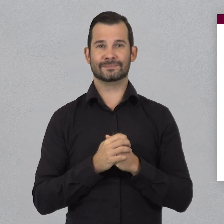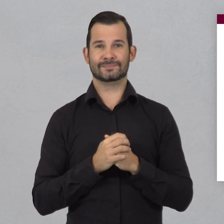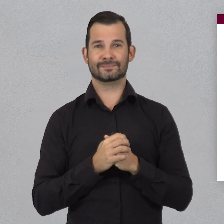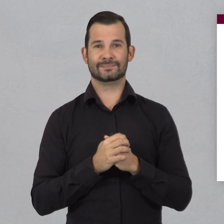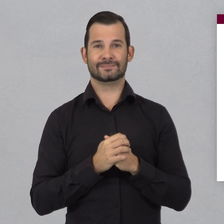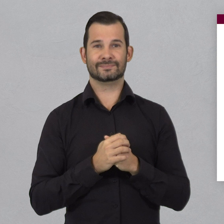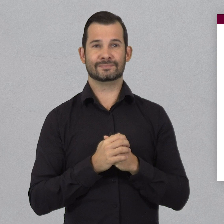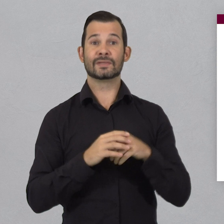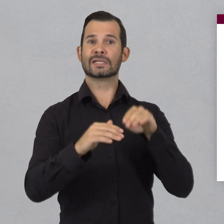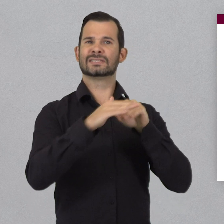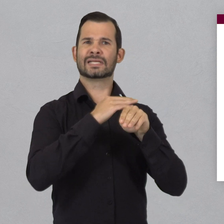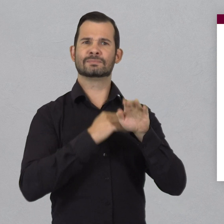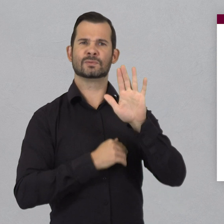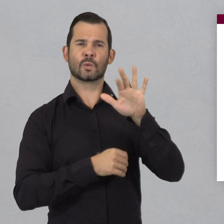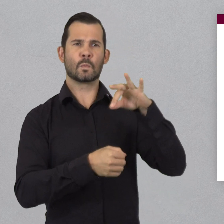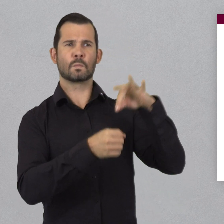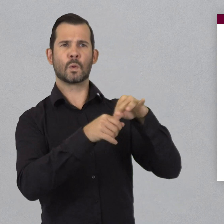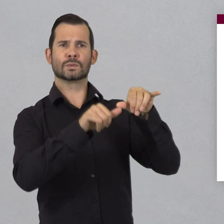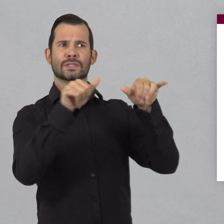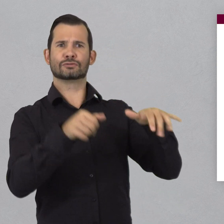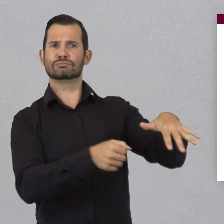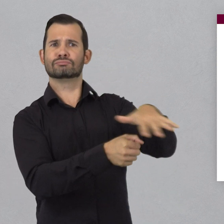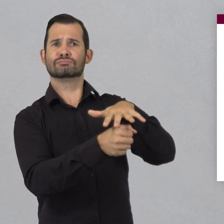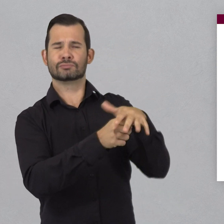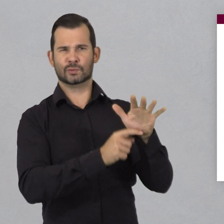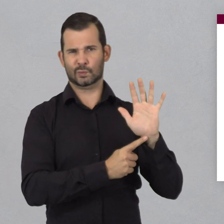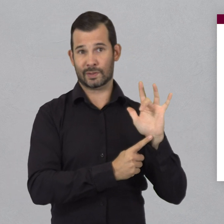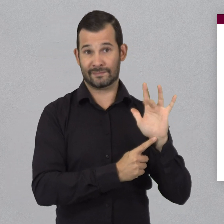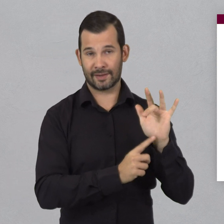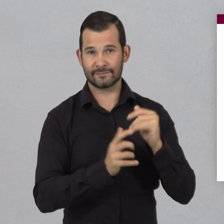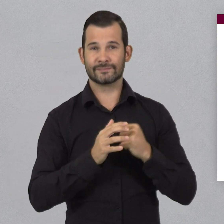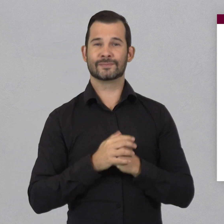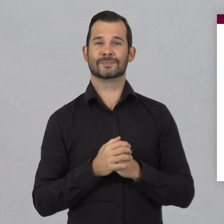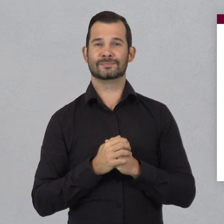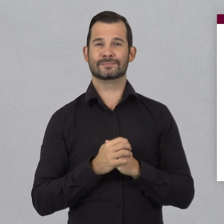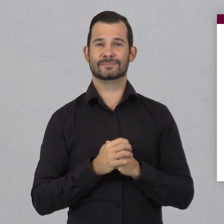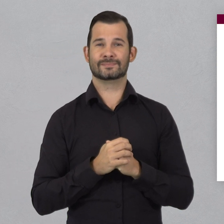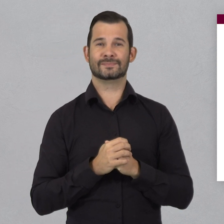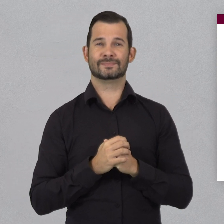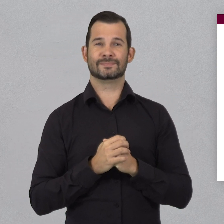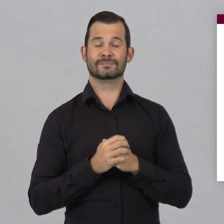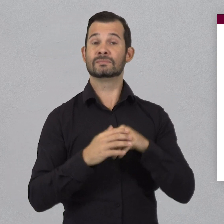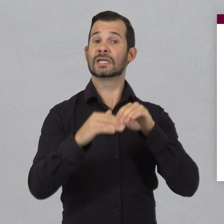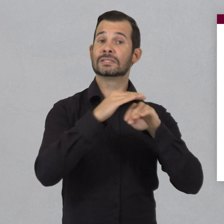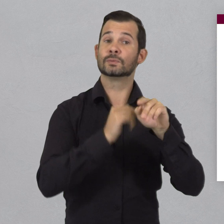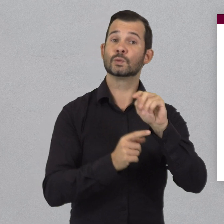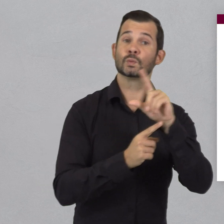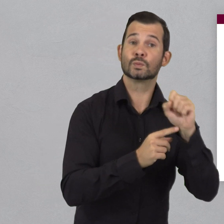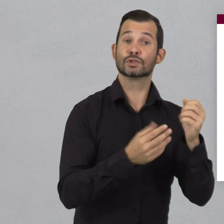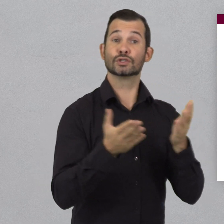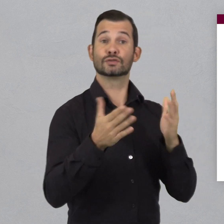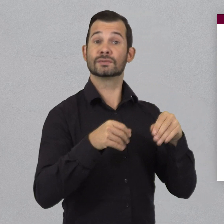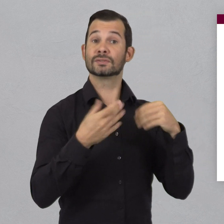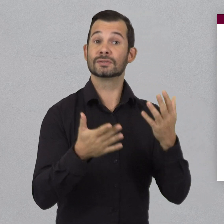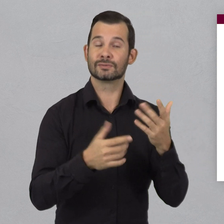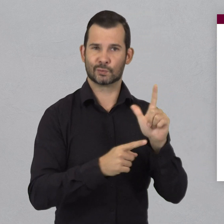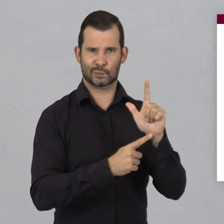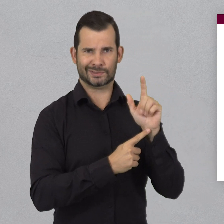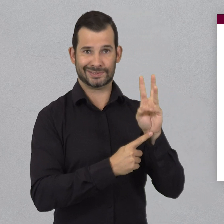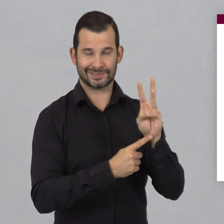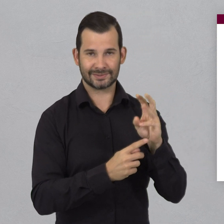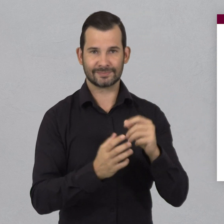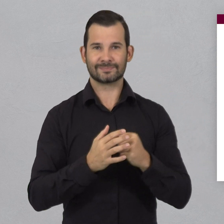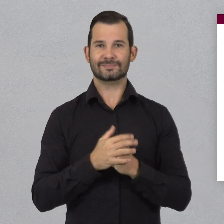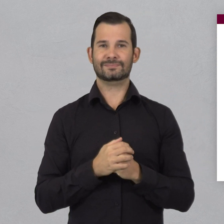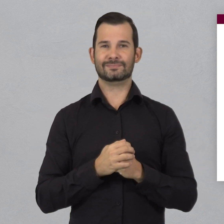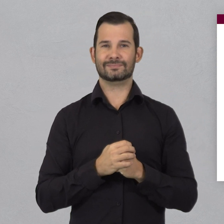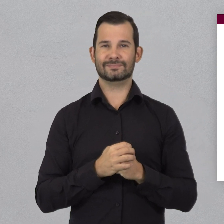The accessibility of your polling station 25 Accessibility tools and services 26